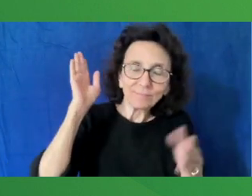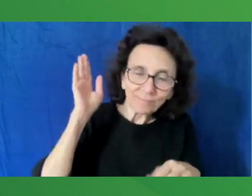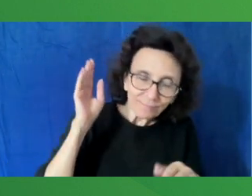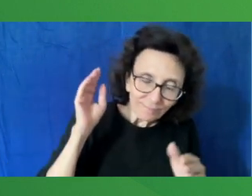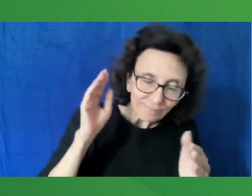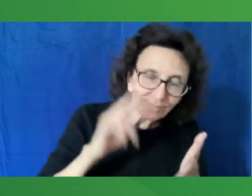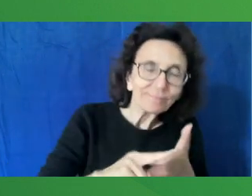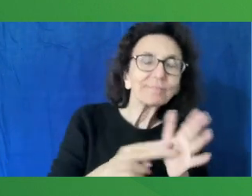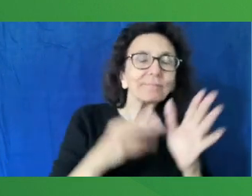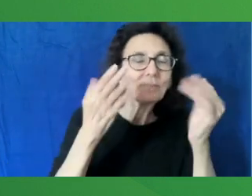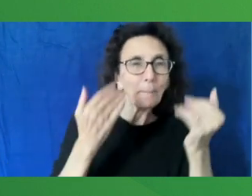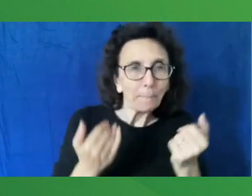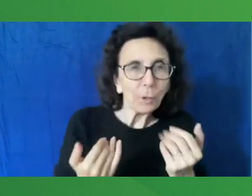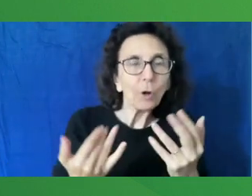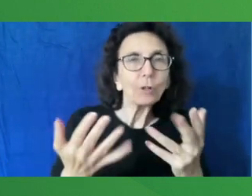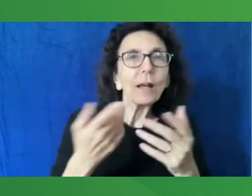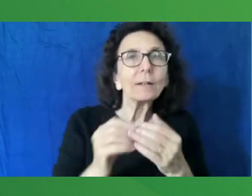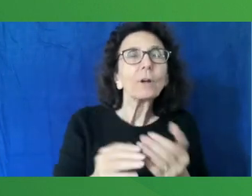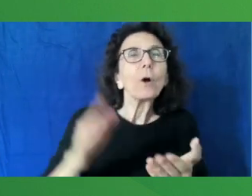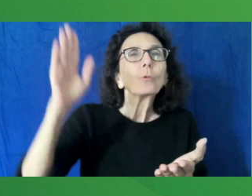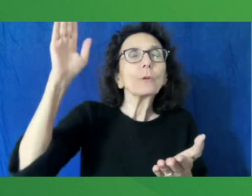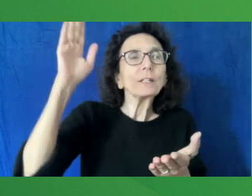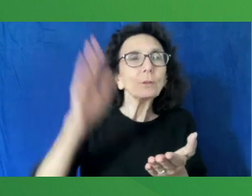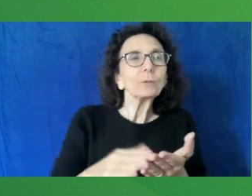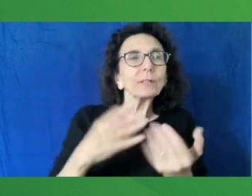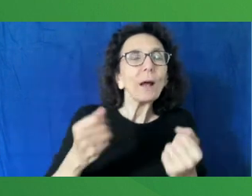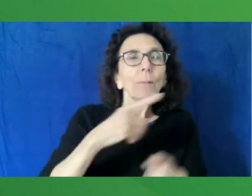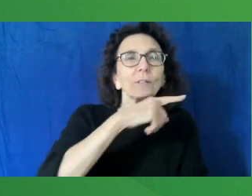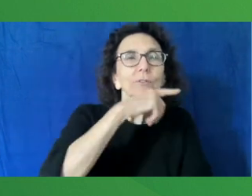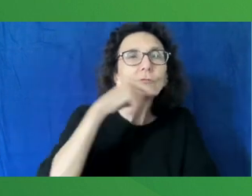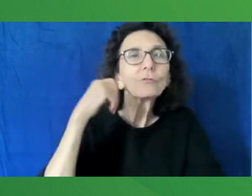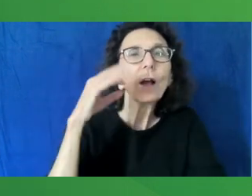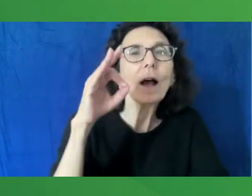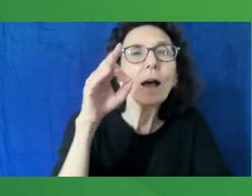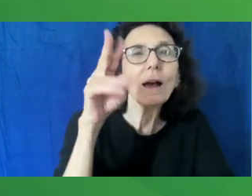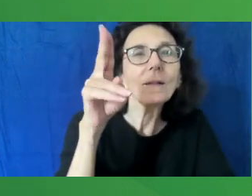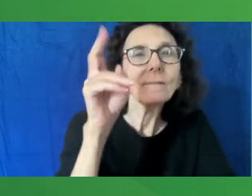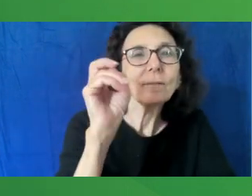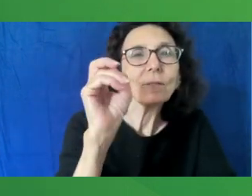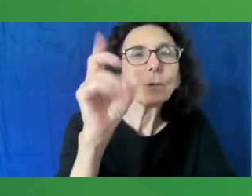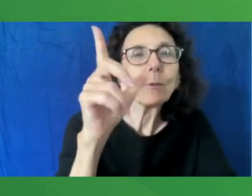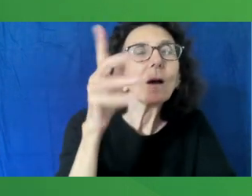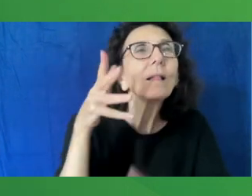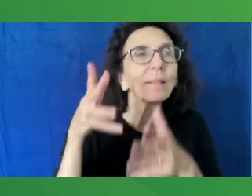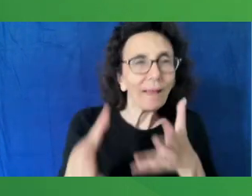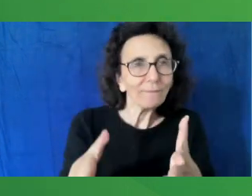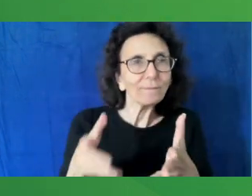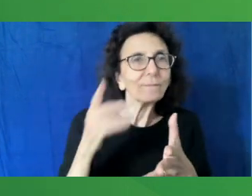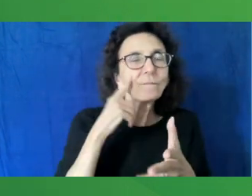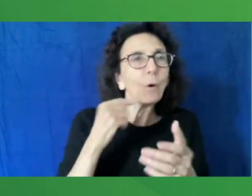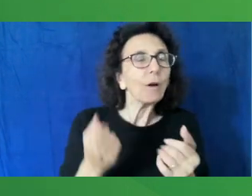for a wildfire. I see a question about resources for elementary.